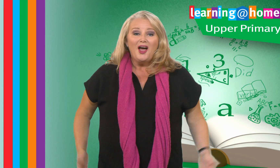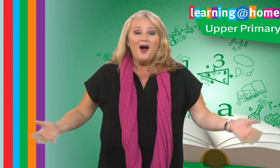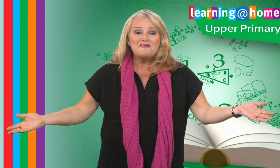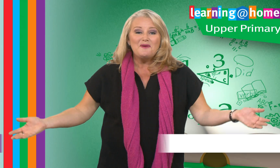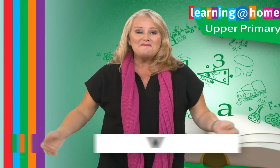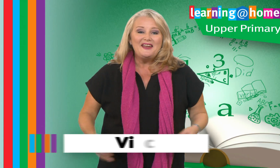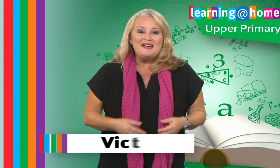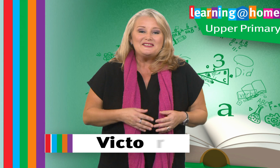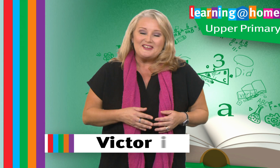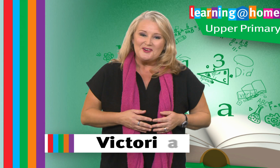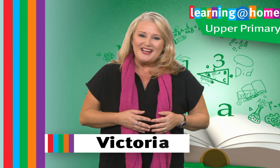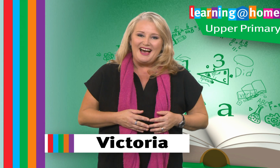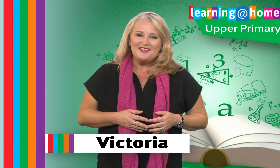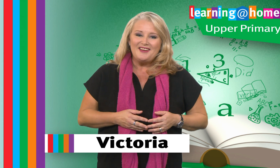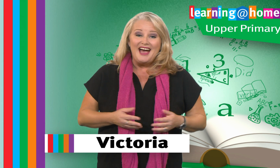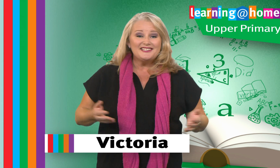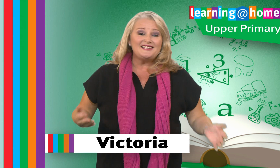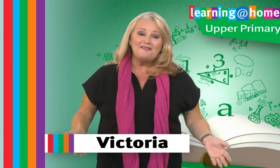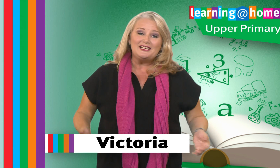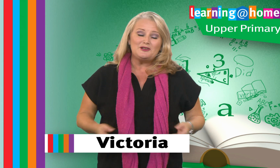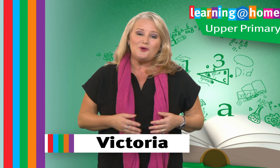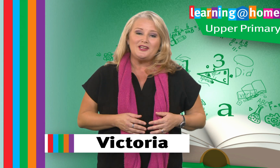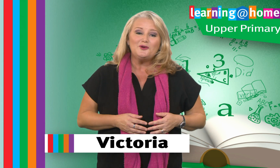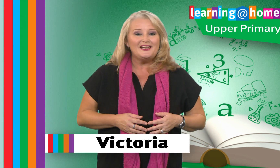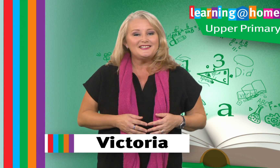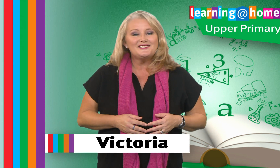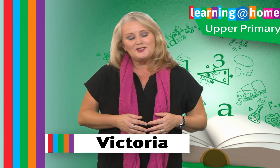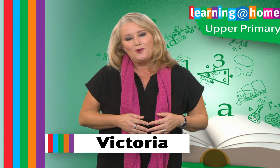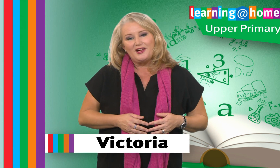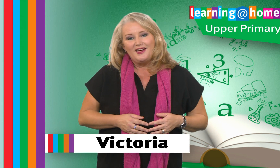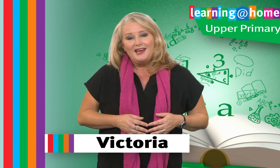Hi everyone! My name is Victoria Carthew. It's lovely to be joining your lessons today.